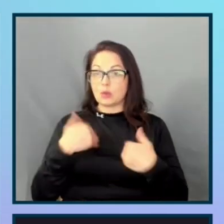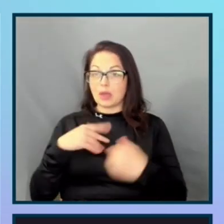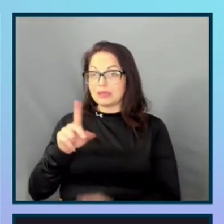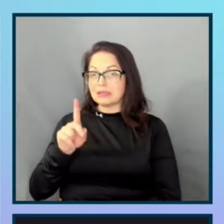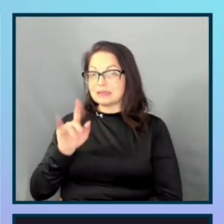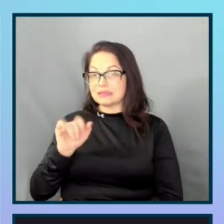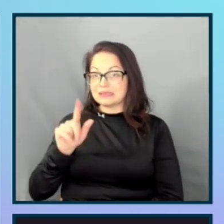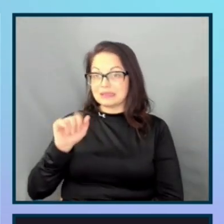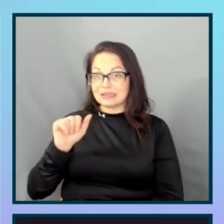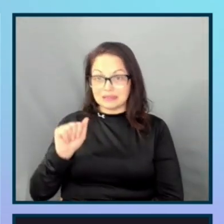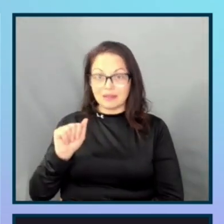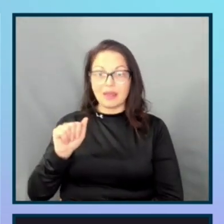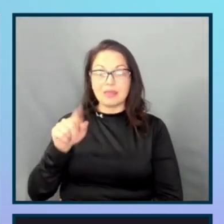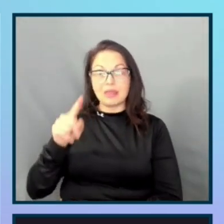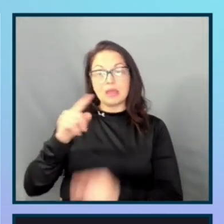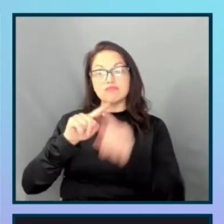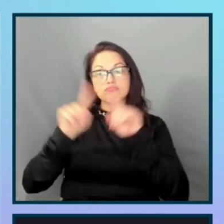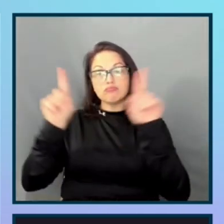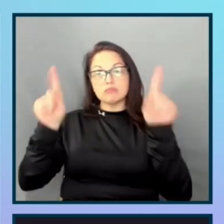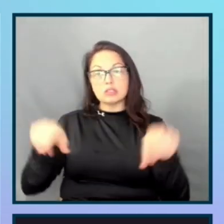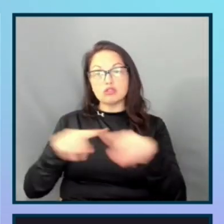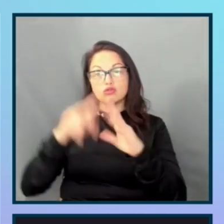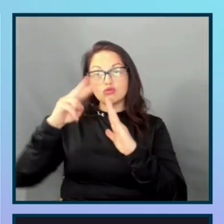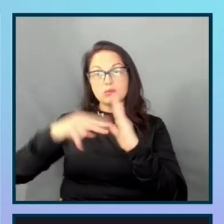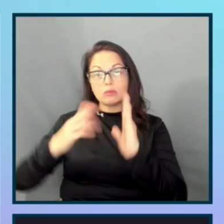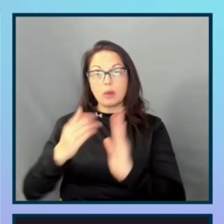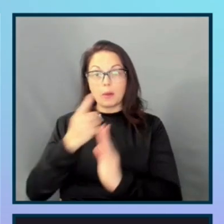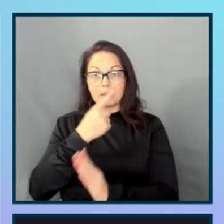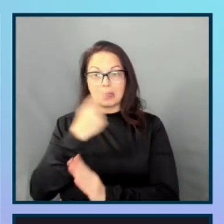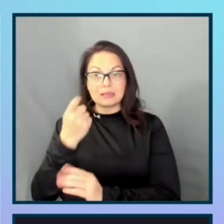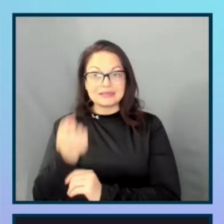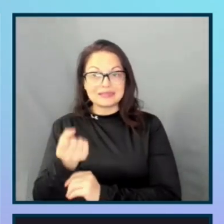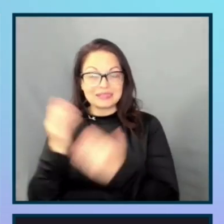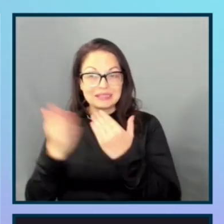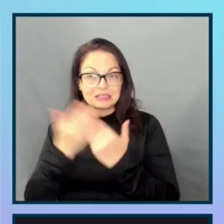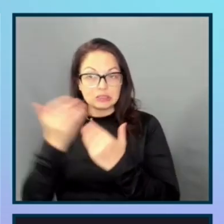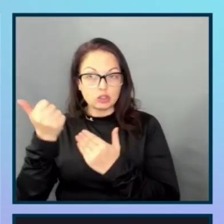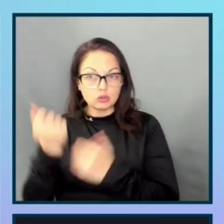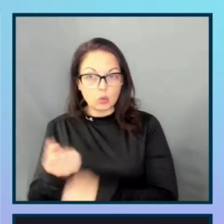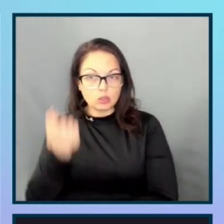'cause it's easier to understand. Invertly, we also have a social model.